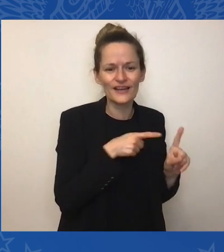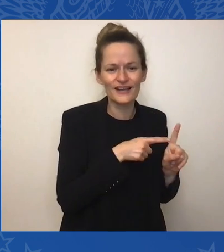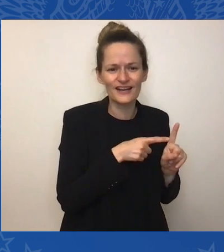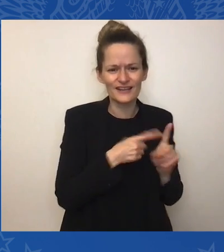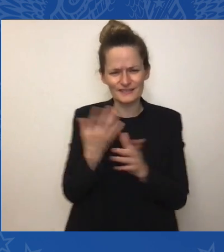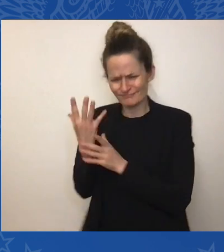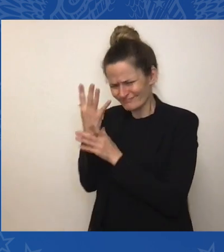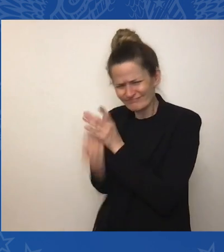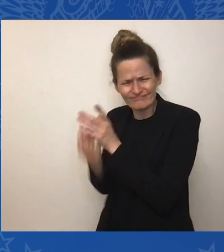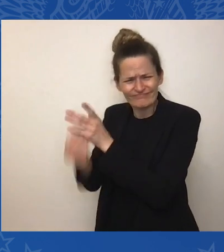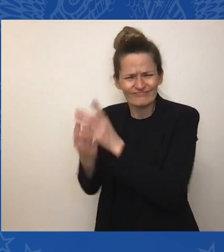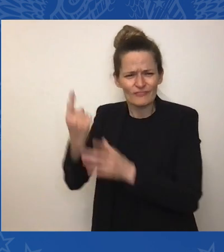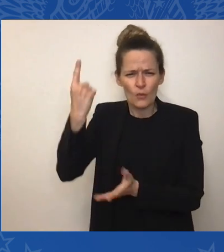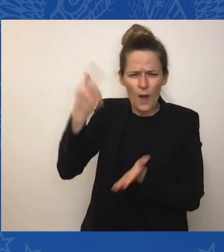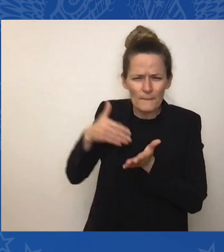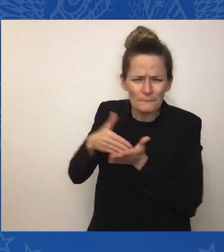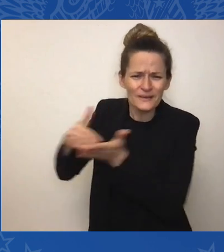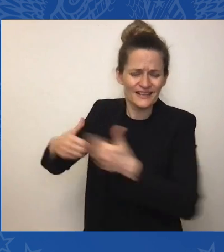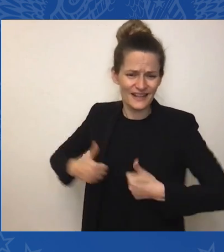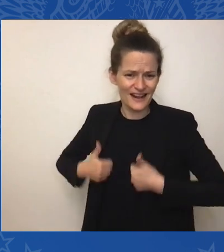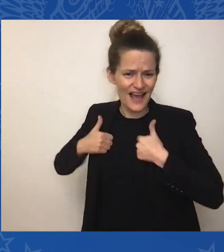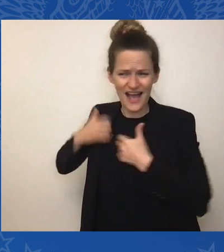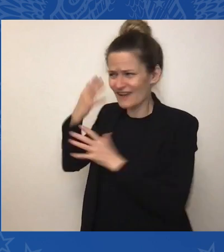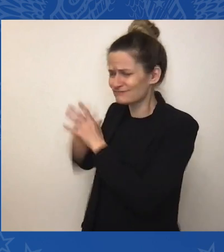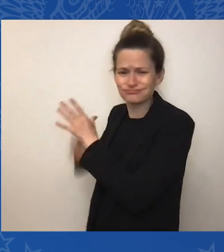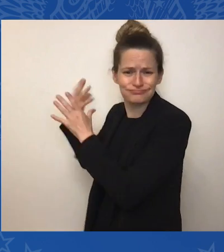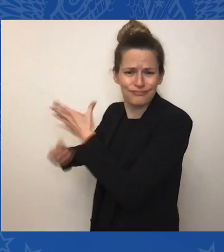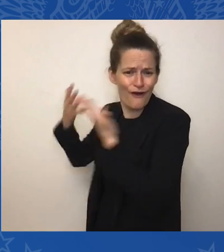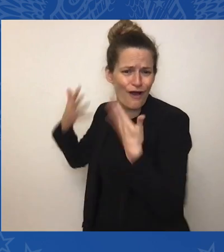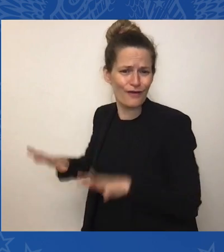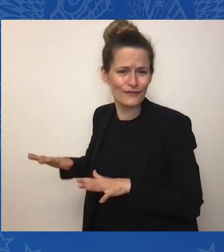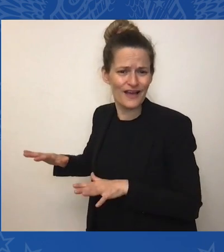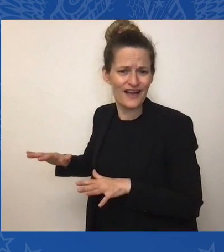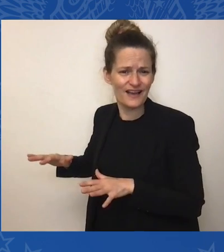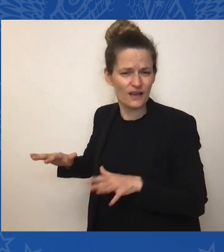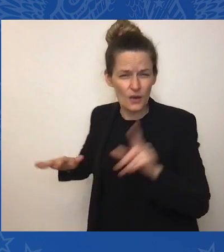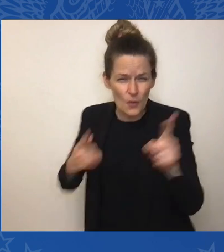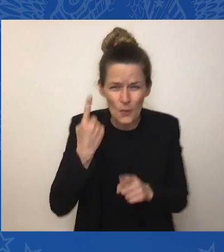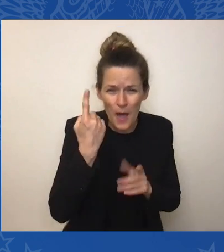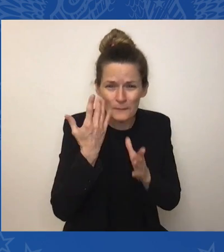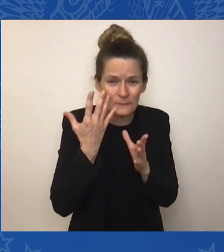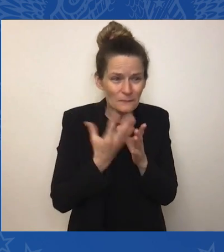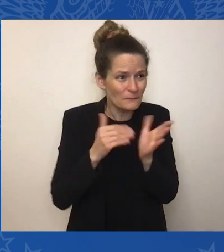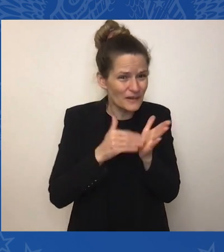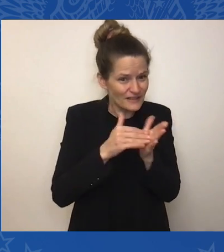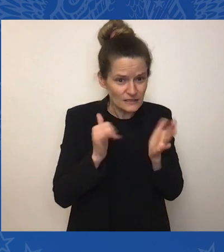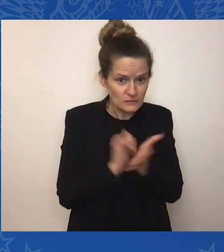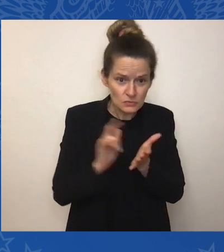and upended, according to most studies, the lives of -- personal lives of at least another 9 million children